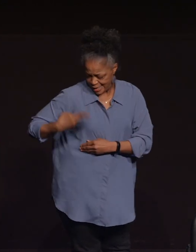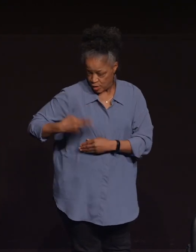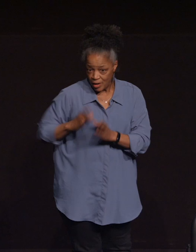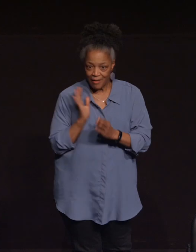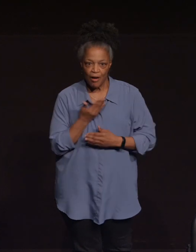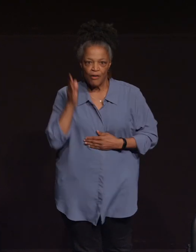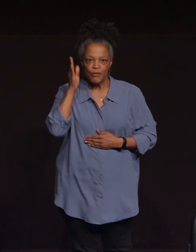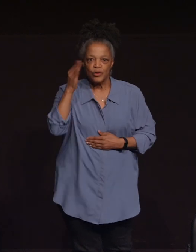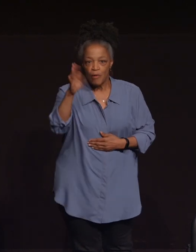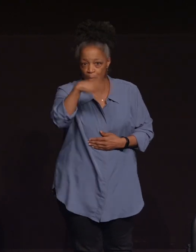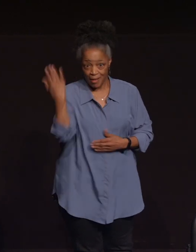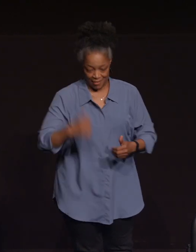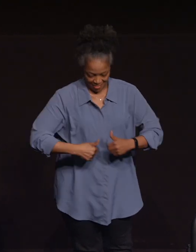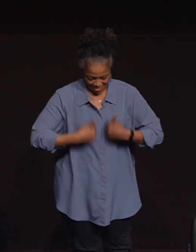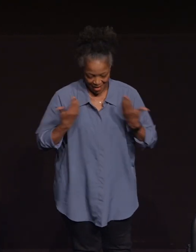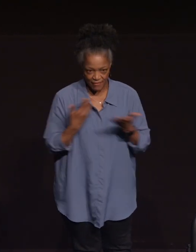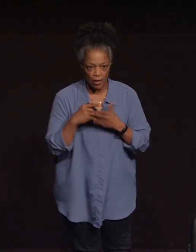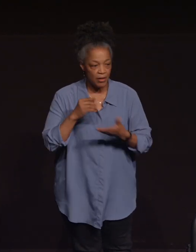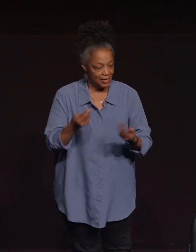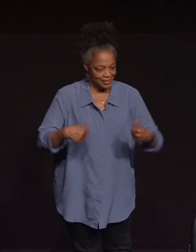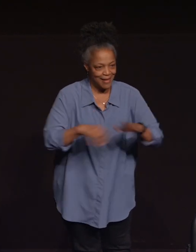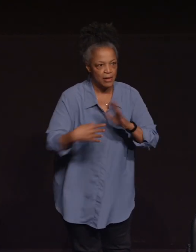Black life on stolen lands.